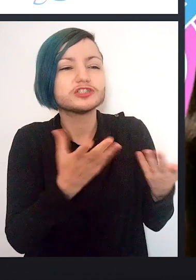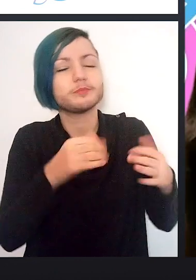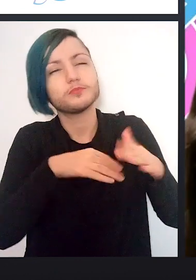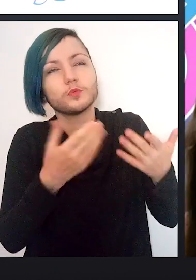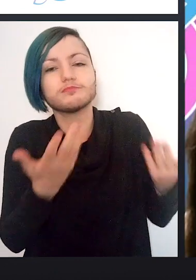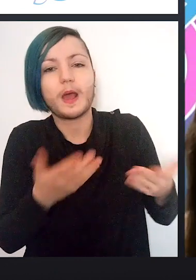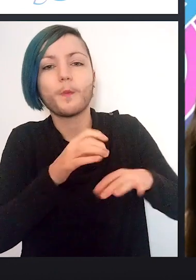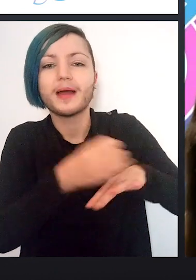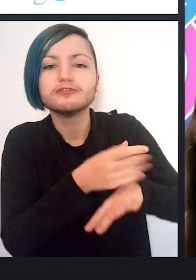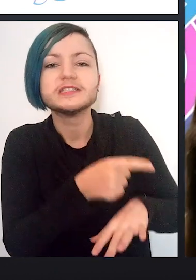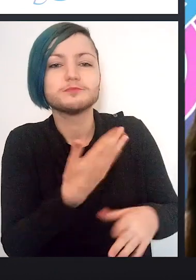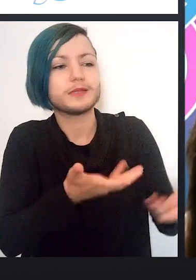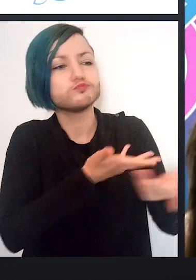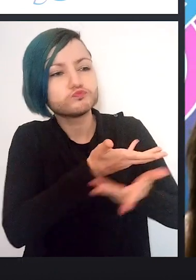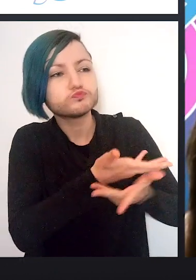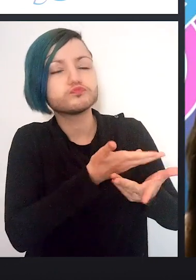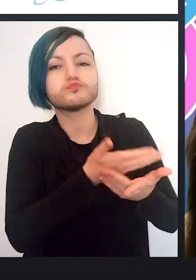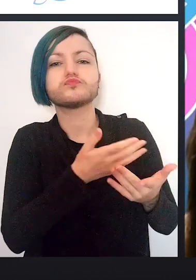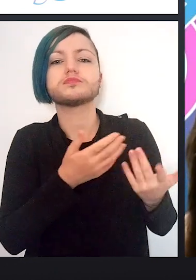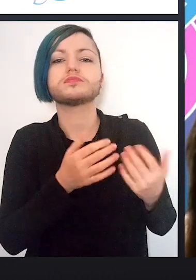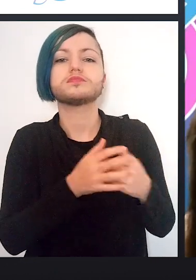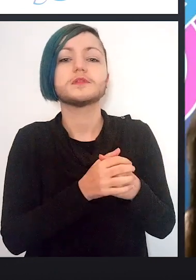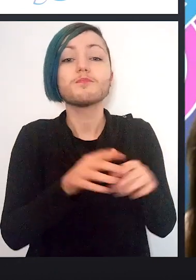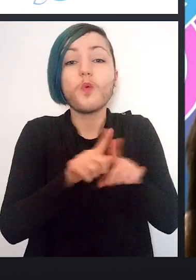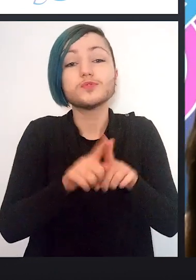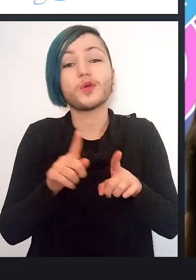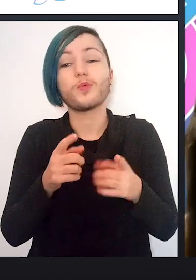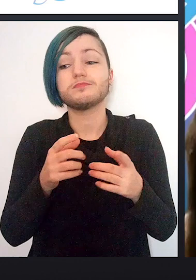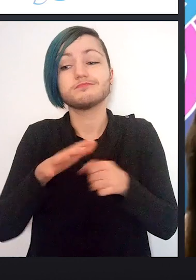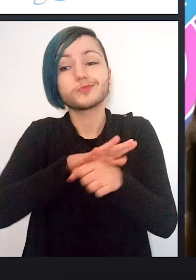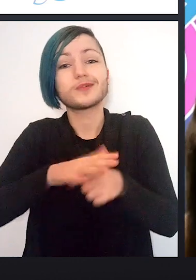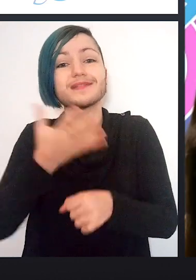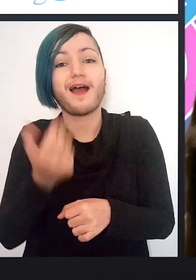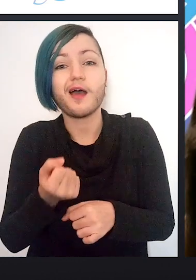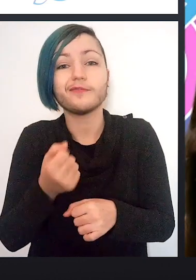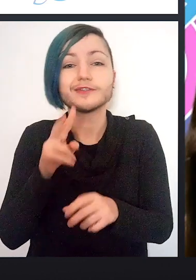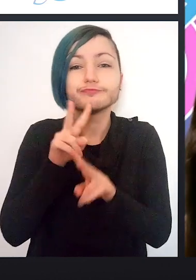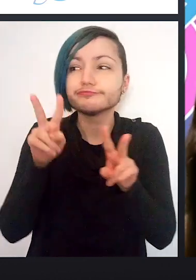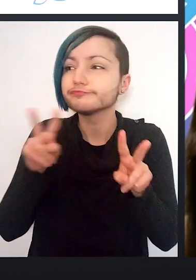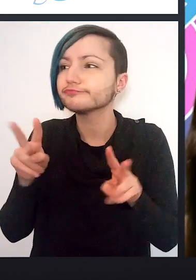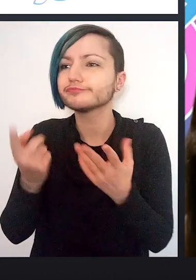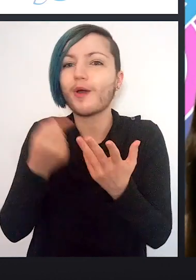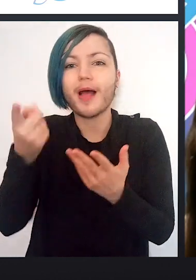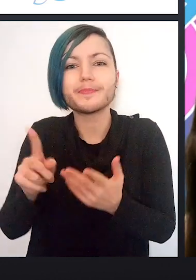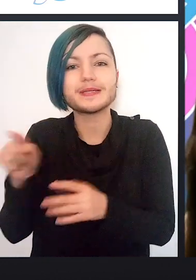as well as having context in terms of other people able to share that lived experience.